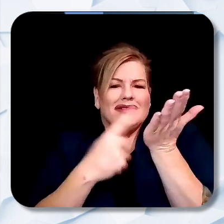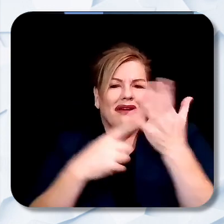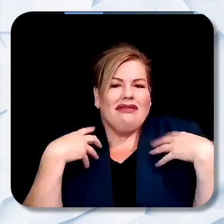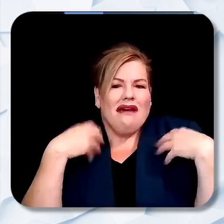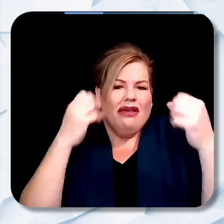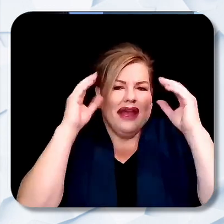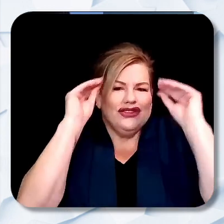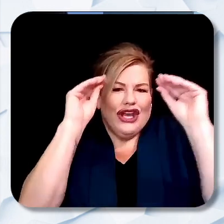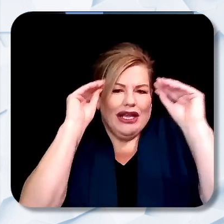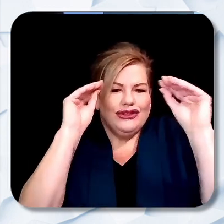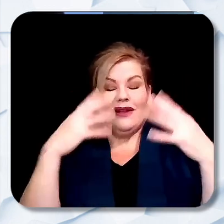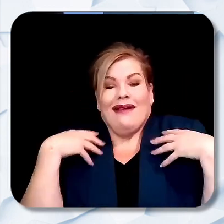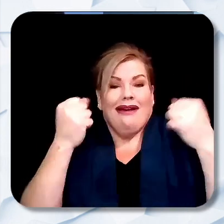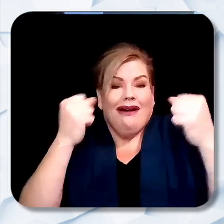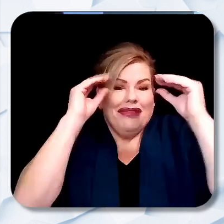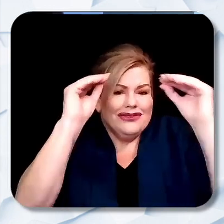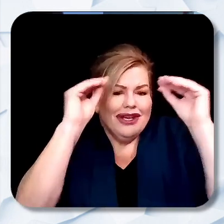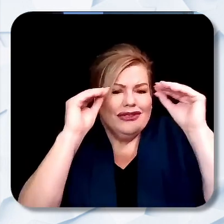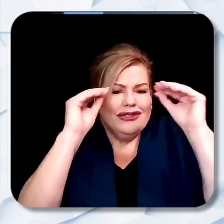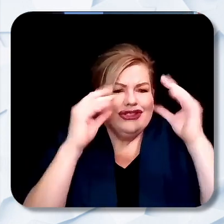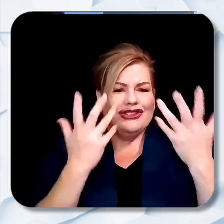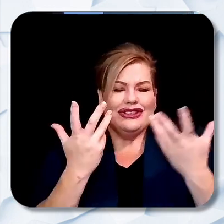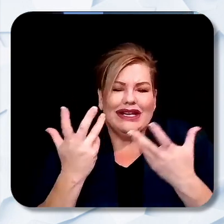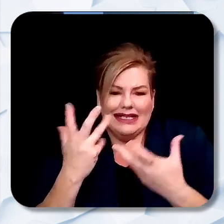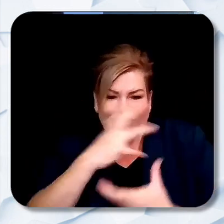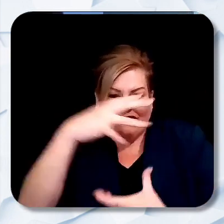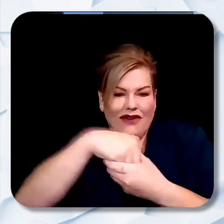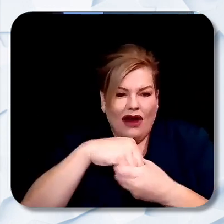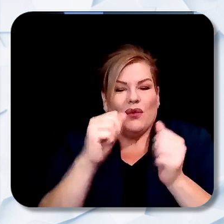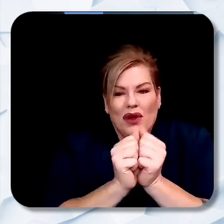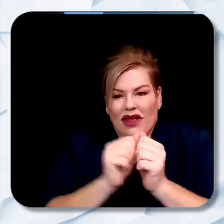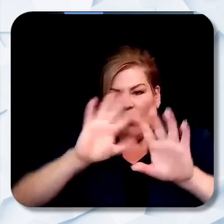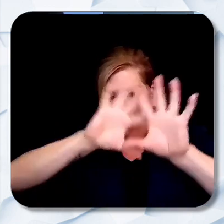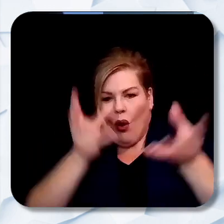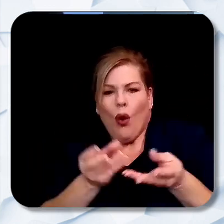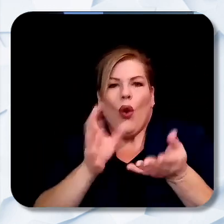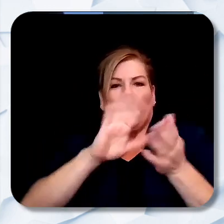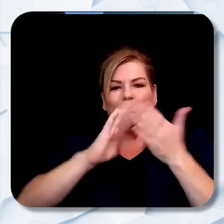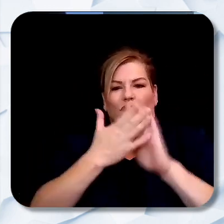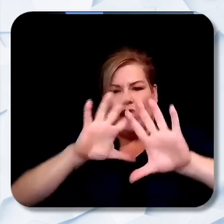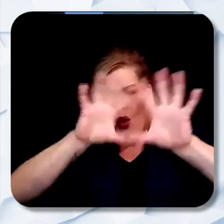that health education is part of our whole school. Whole community. Whole child approach to providing